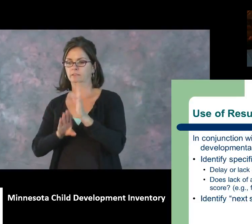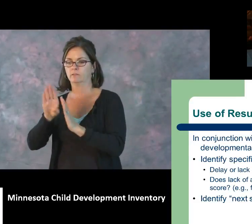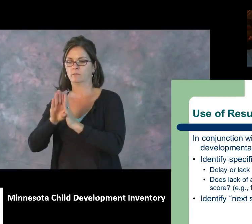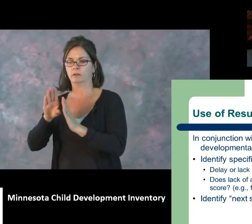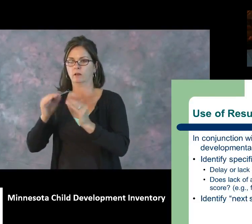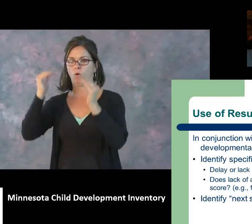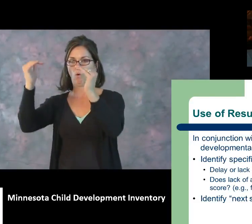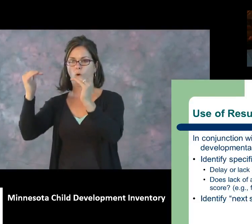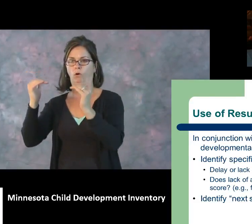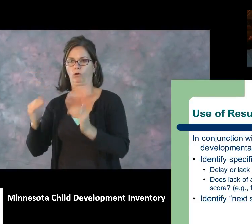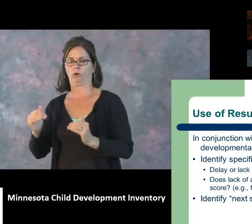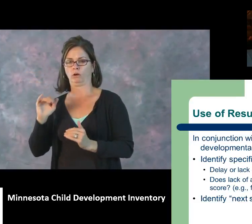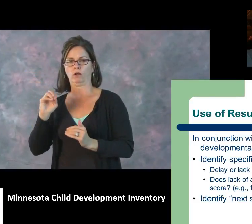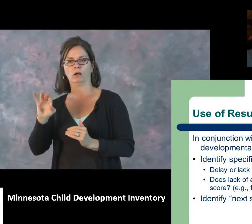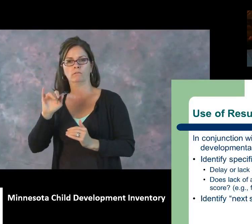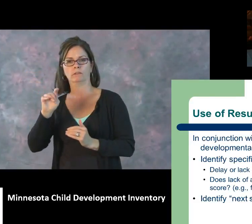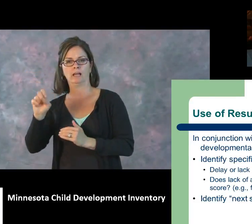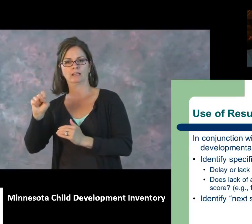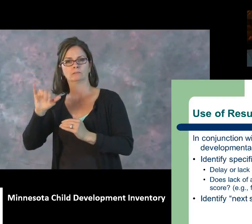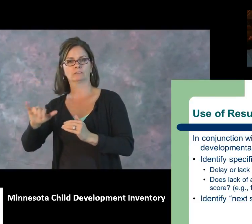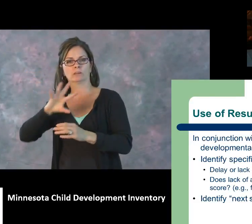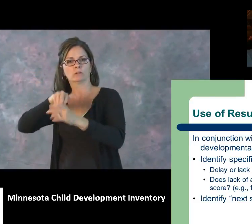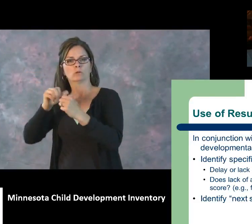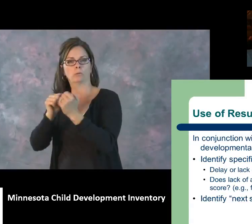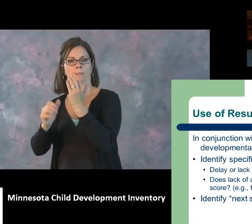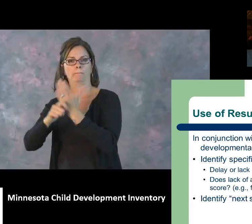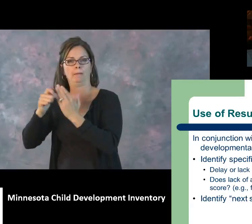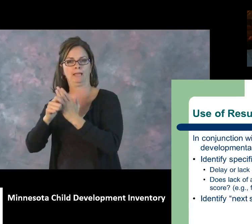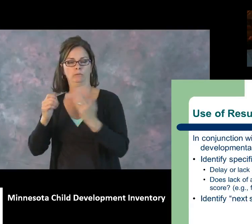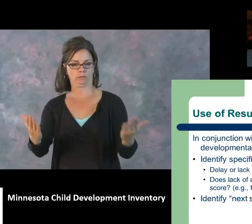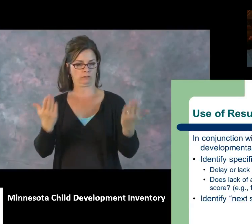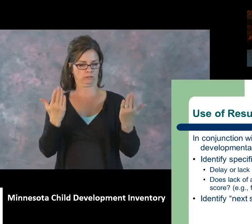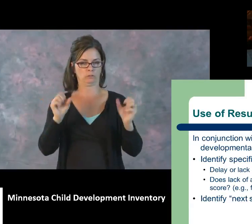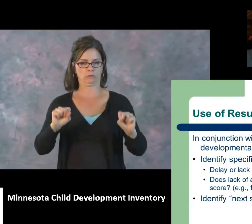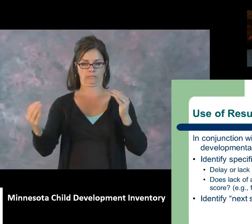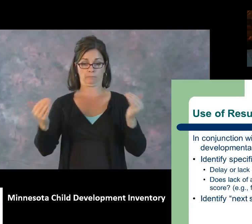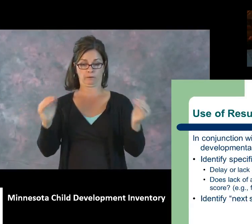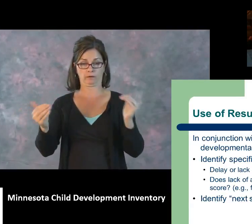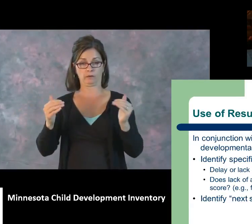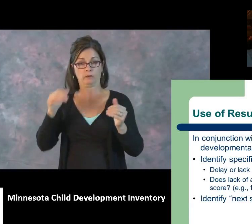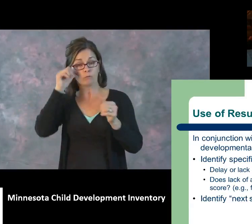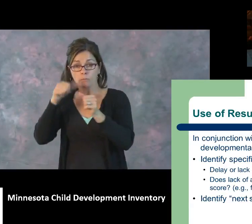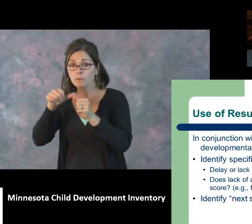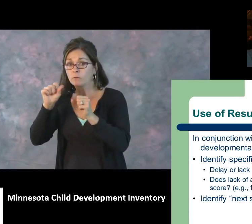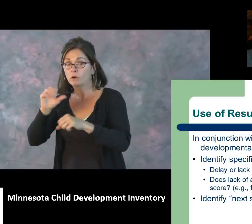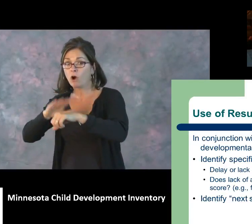which are presented in the test manual. Again, this manual is available online at the website,